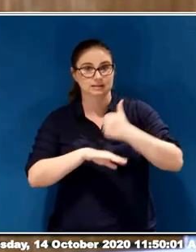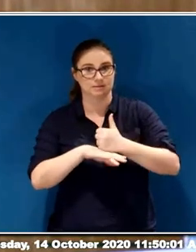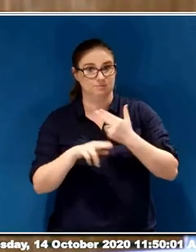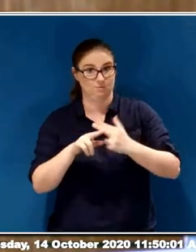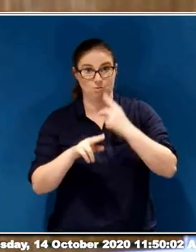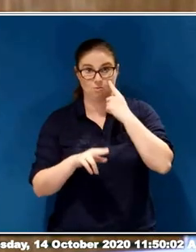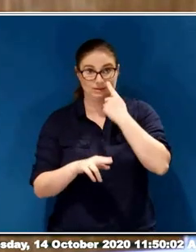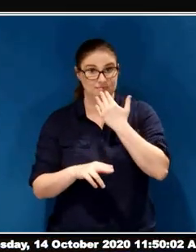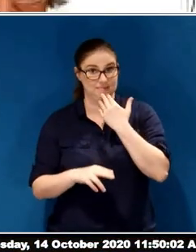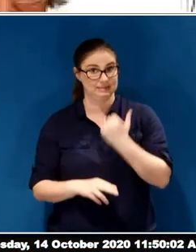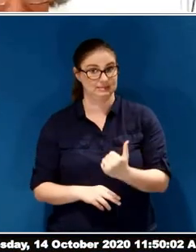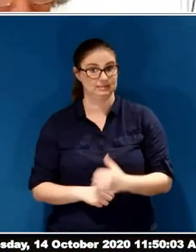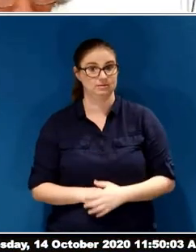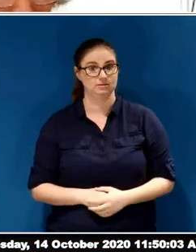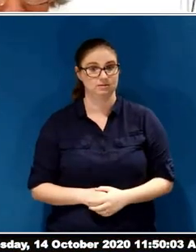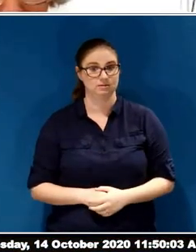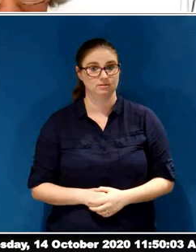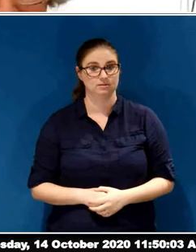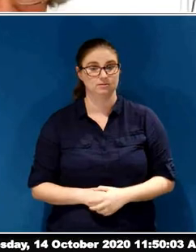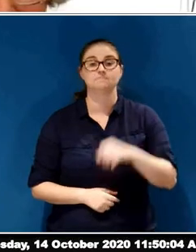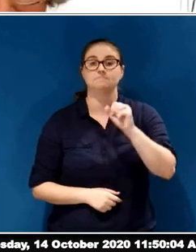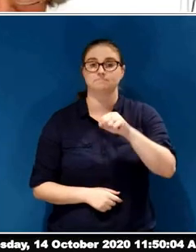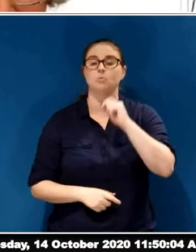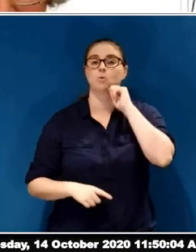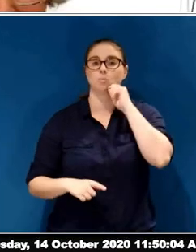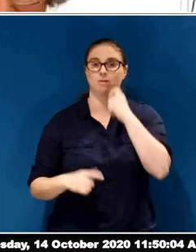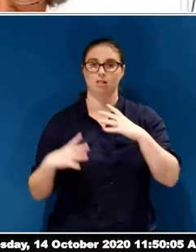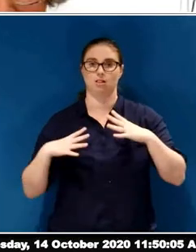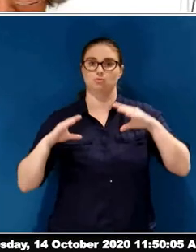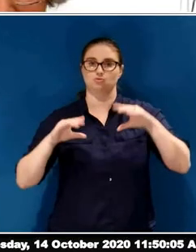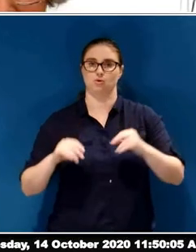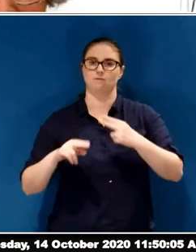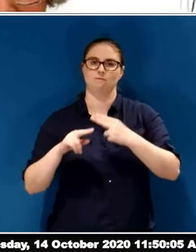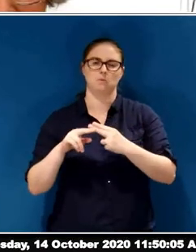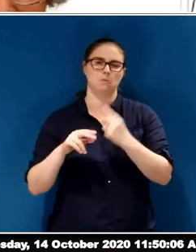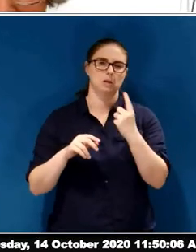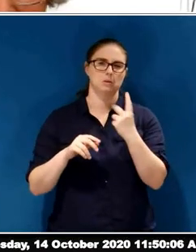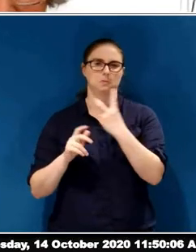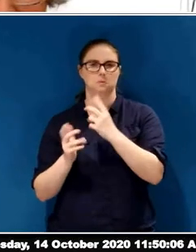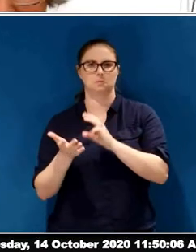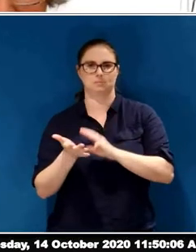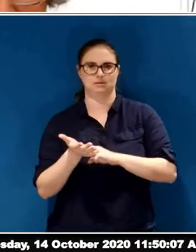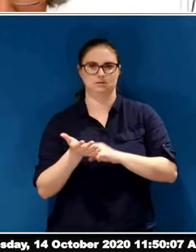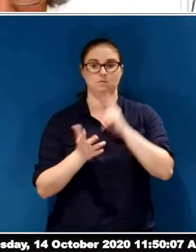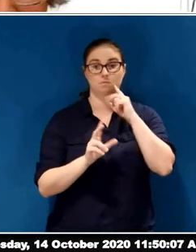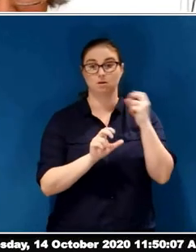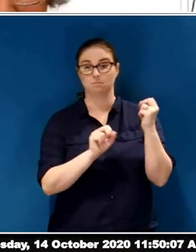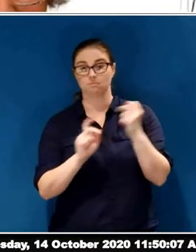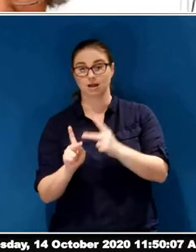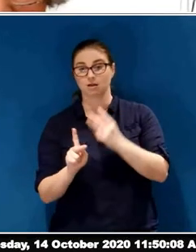We will adjourn for a couple of minutes and resume once Dr de Bruin is in place.